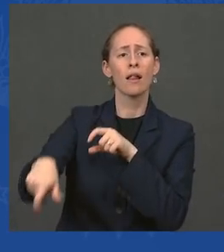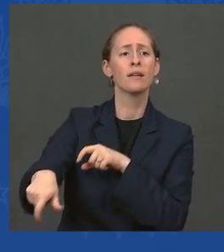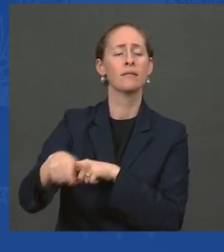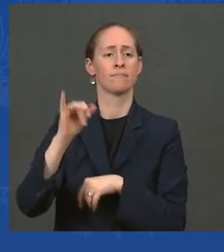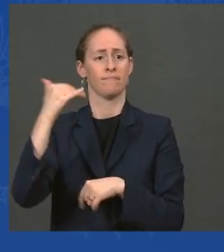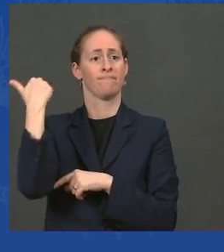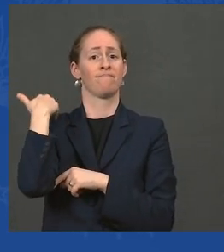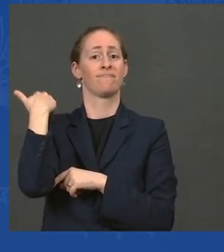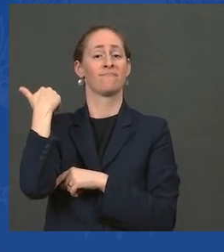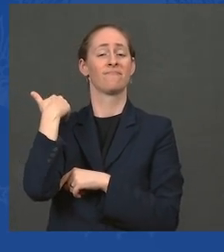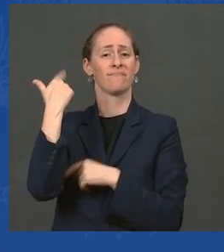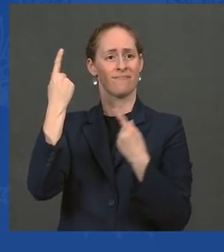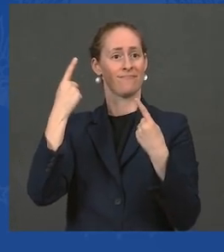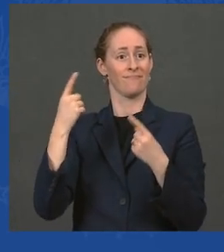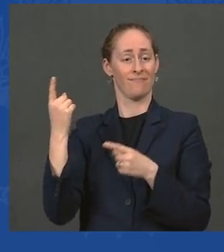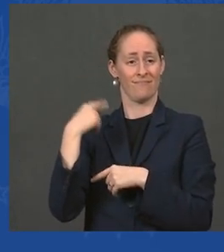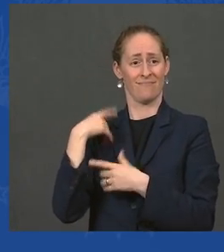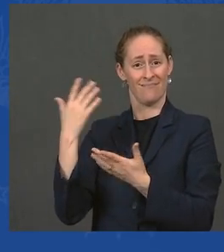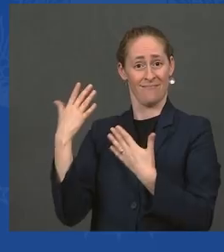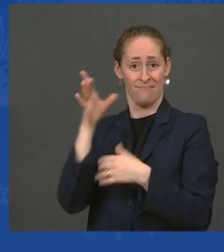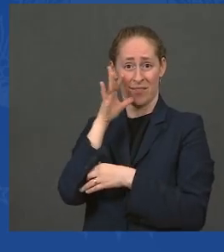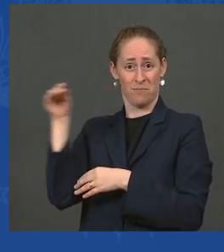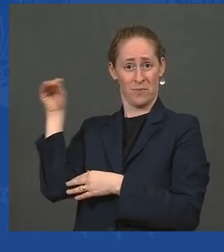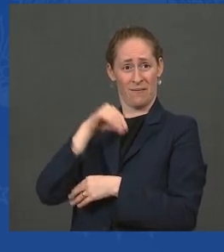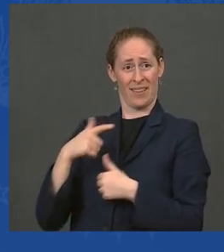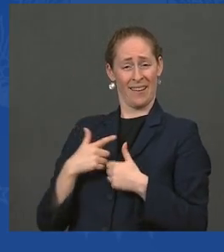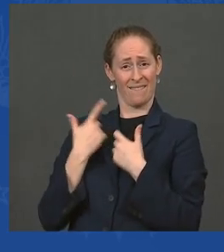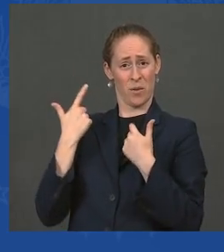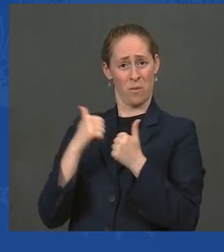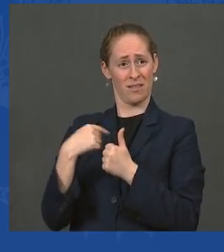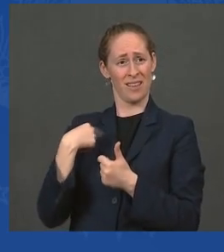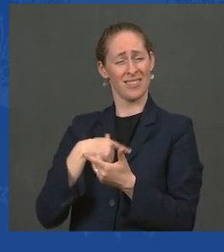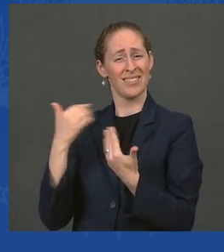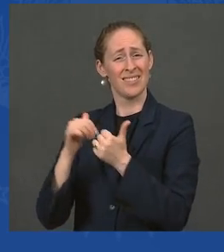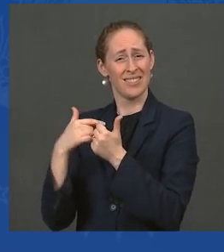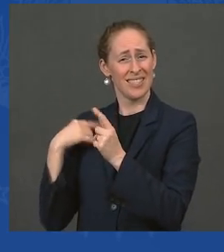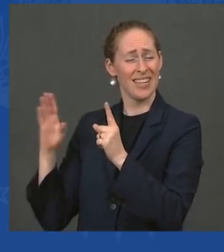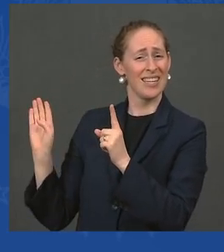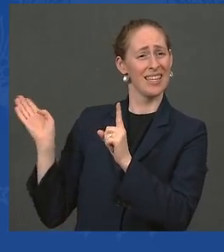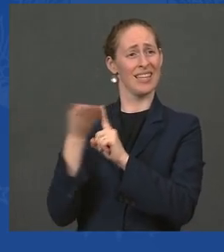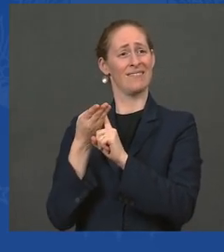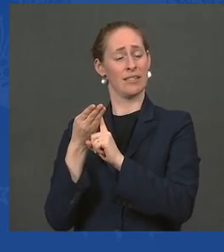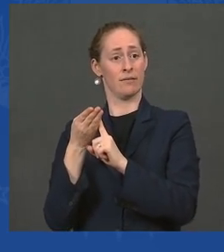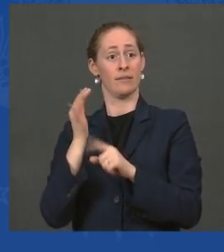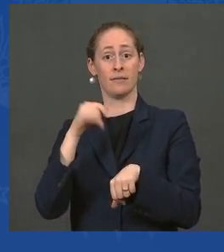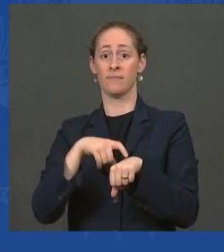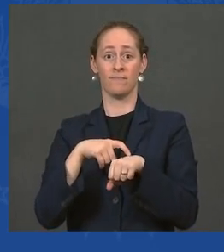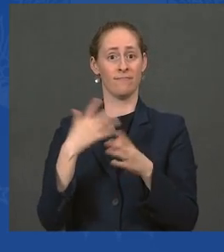we finally talked her into doing it. And guess what? My sister takes her up -- you remember this?